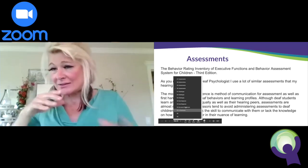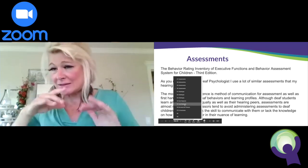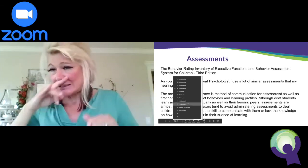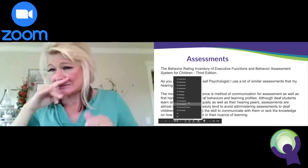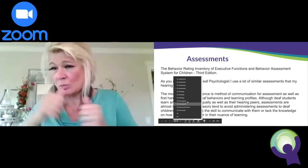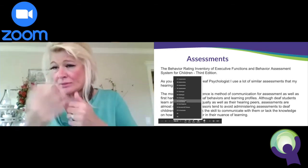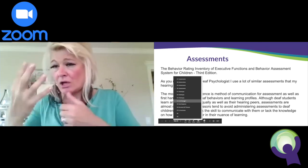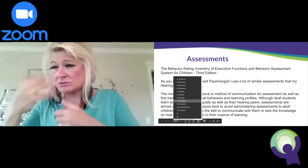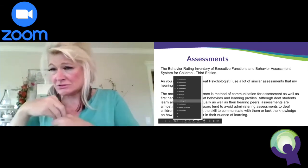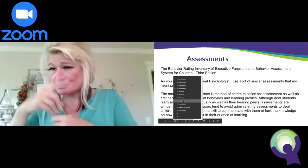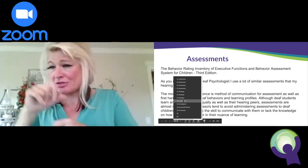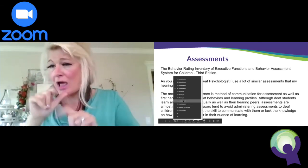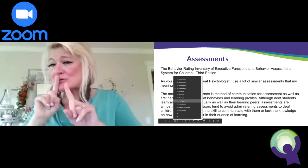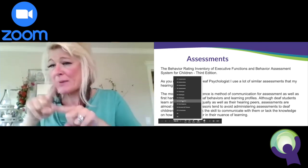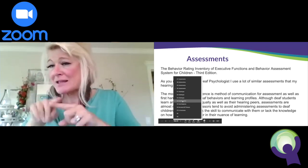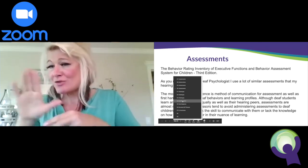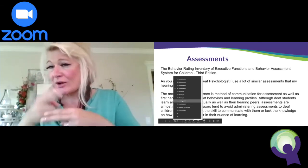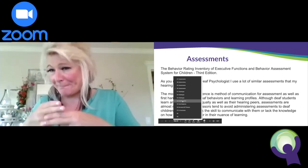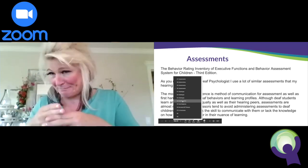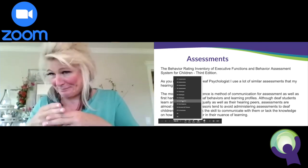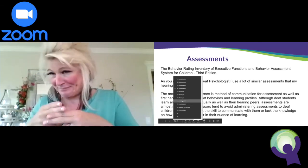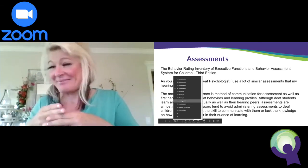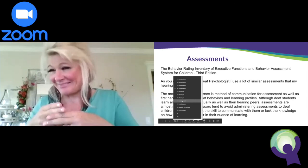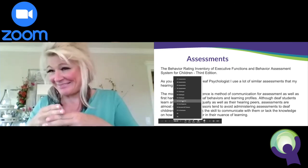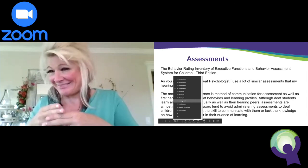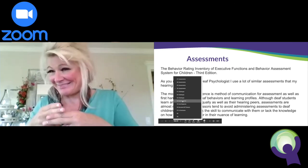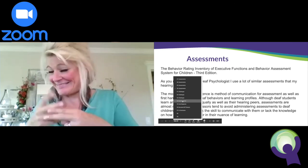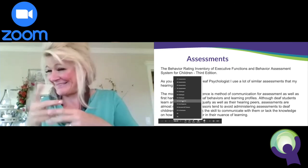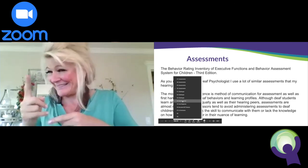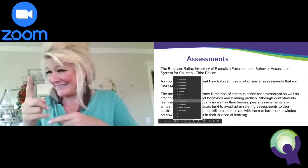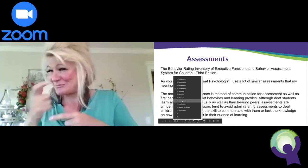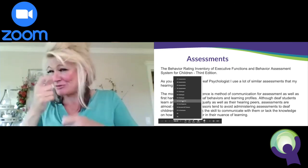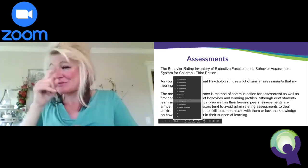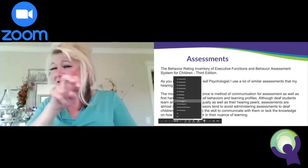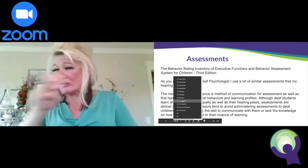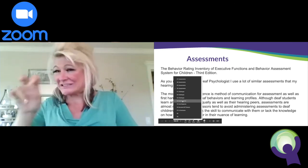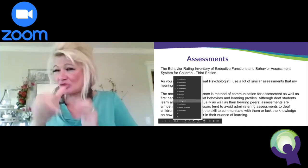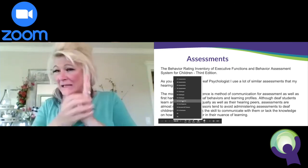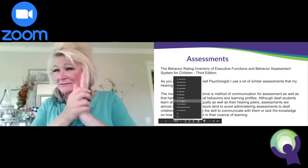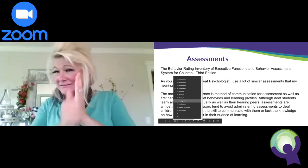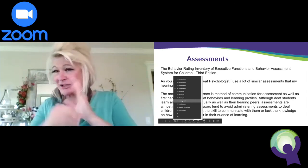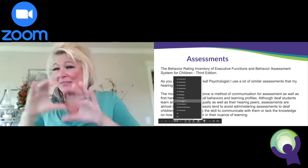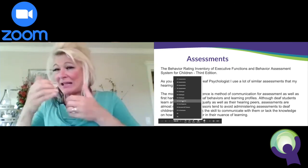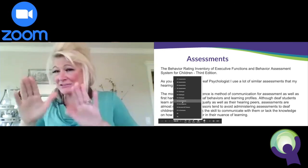labeled "hearing with autism" and they respond to their name etc and so